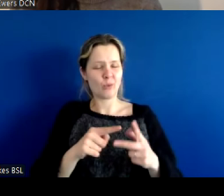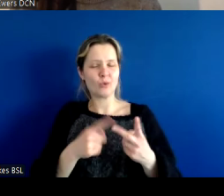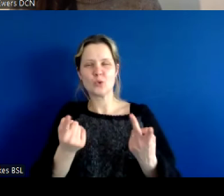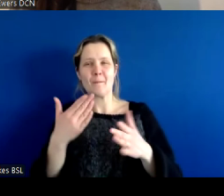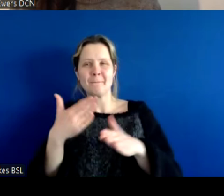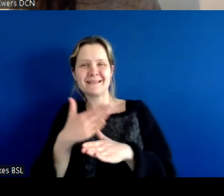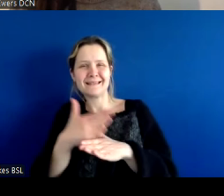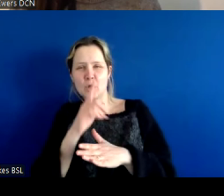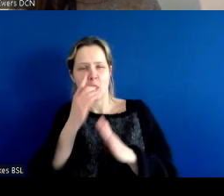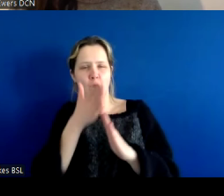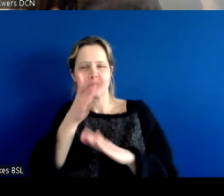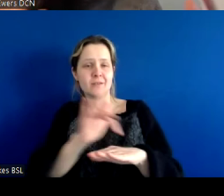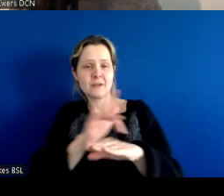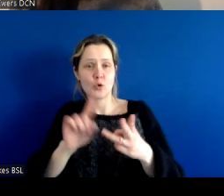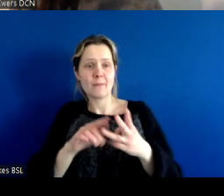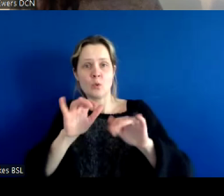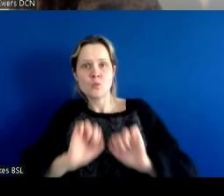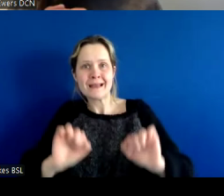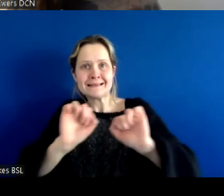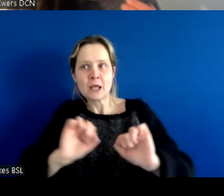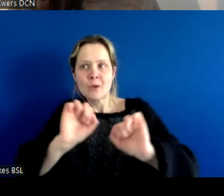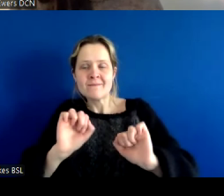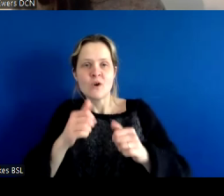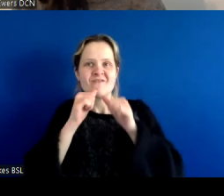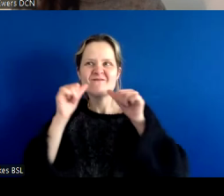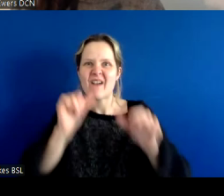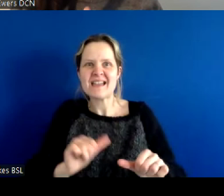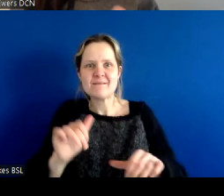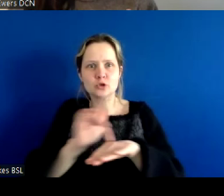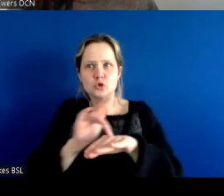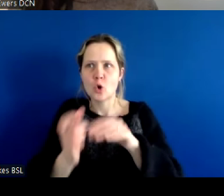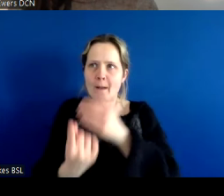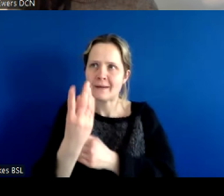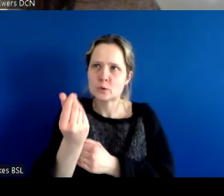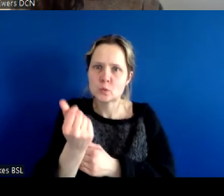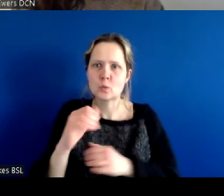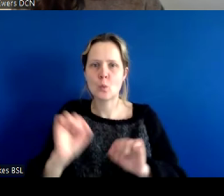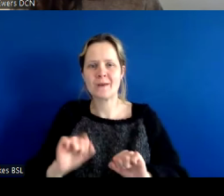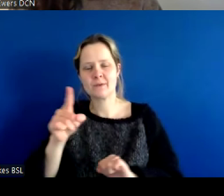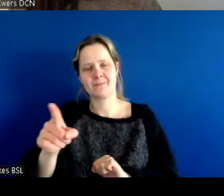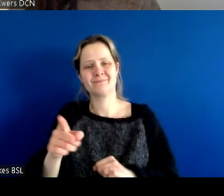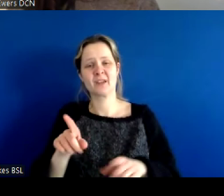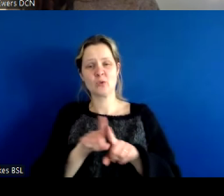for your favorite show." They try and tackle the fact of tickets, ticket pricing.